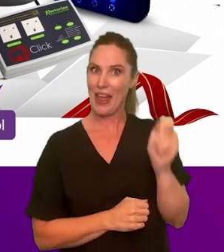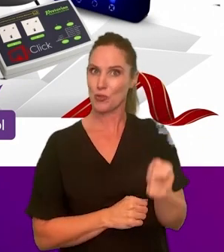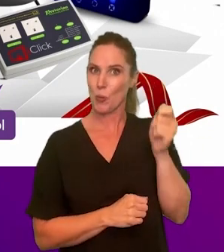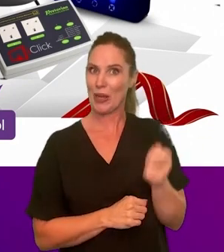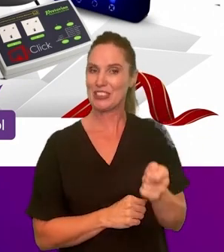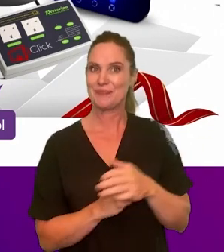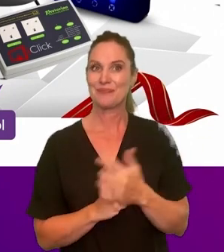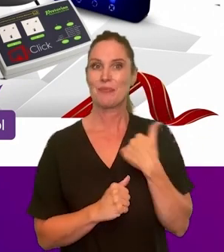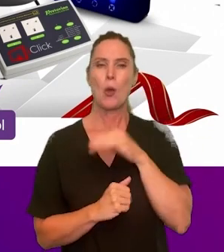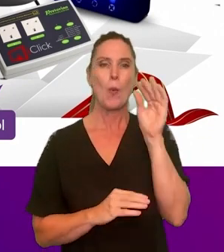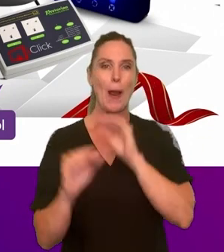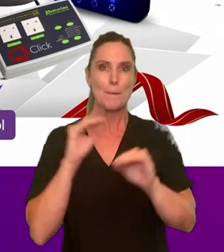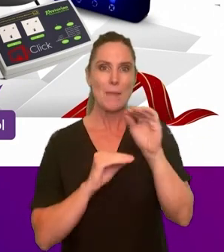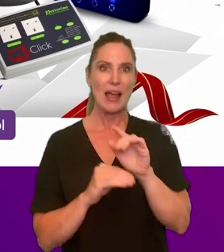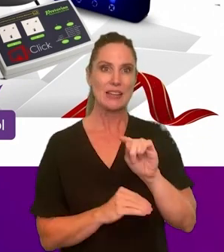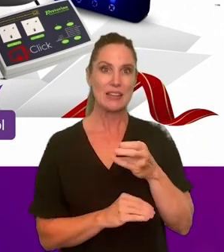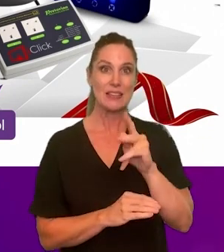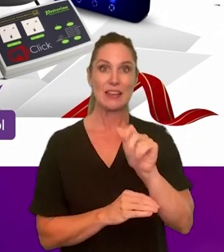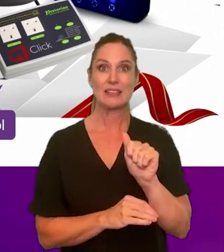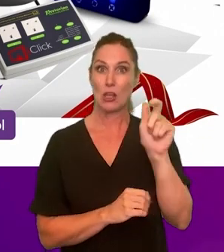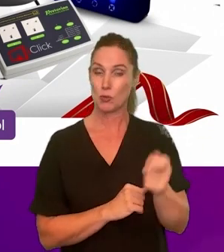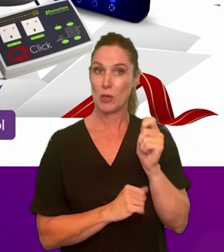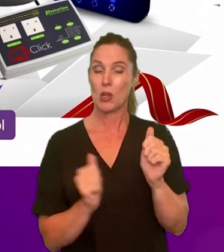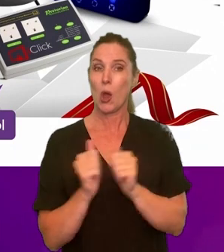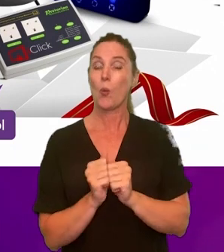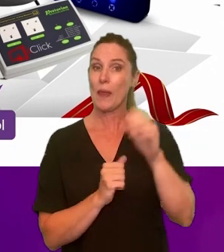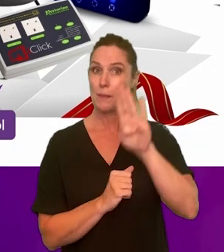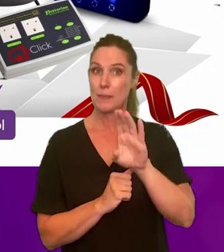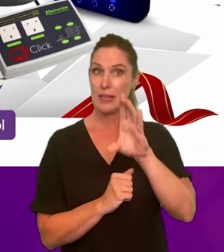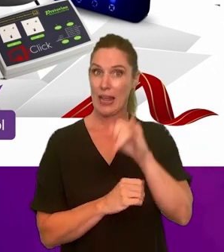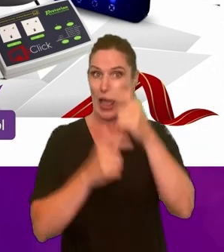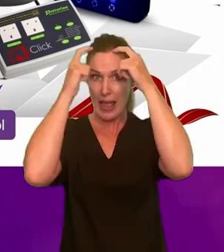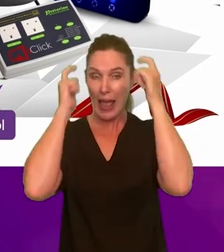We're packaging our Think2Switch with a commercial BCI headset and environmental control device